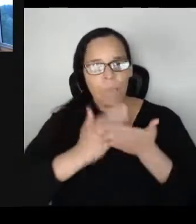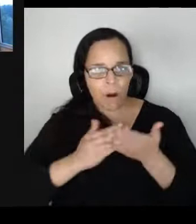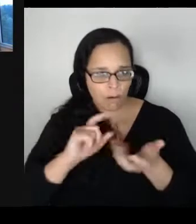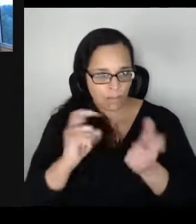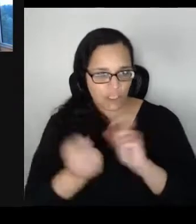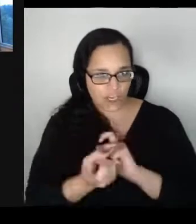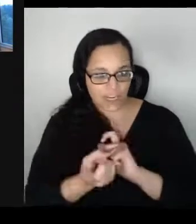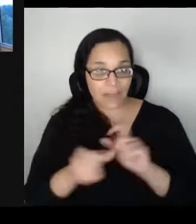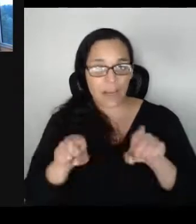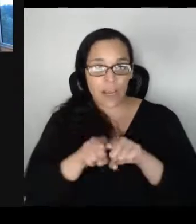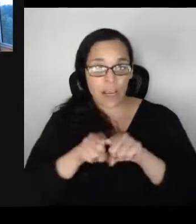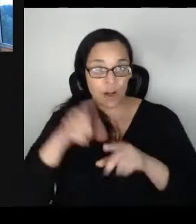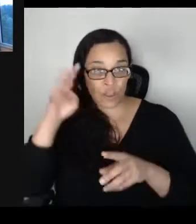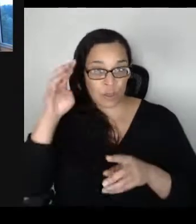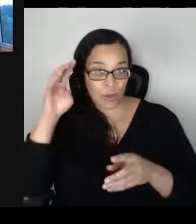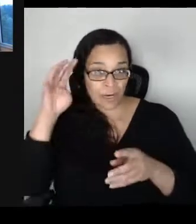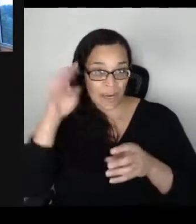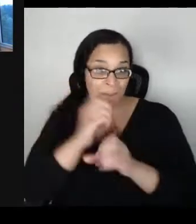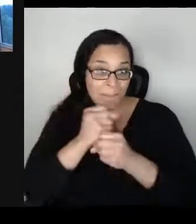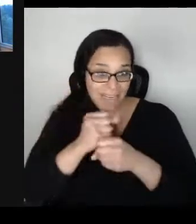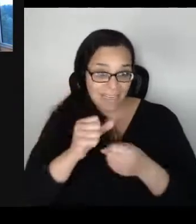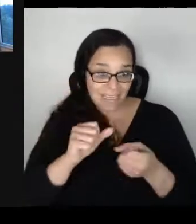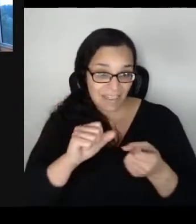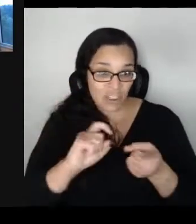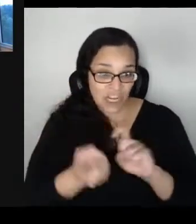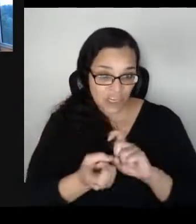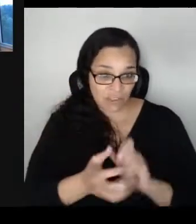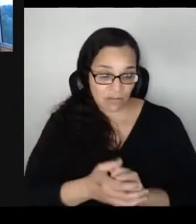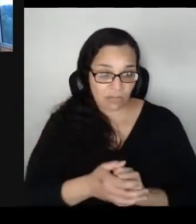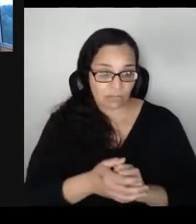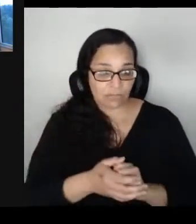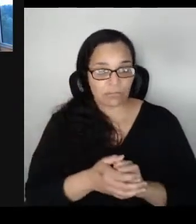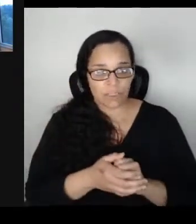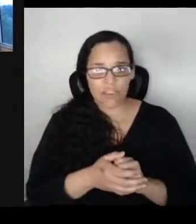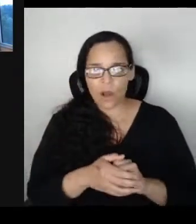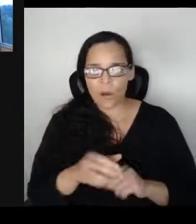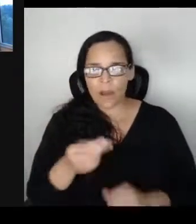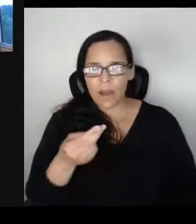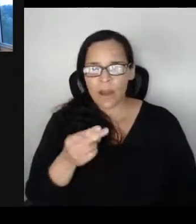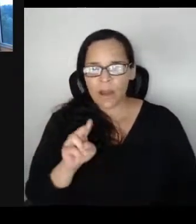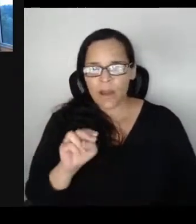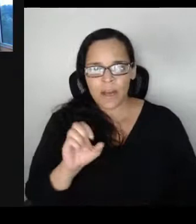So I wanna get started with Husniye, and Naischa, et's get started with you.